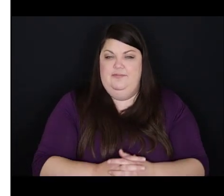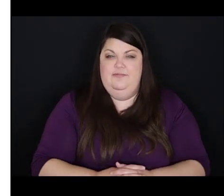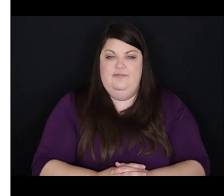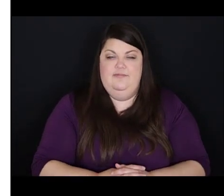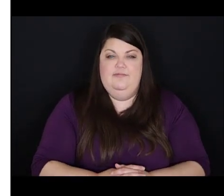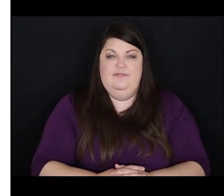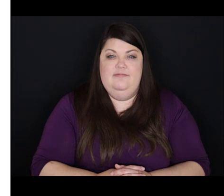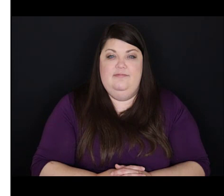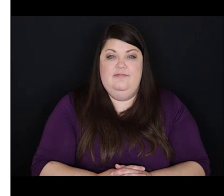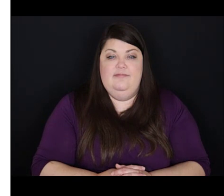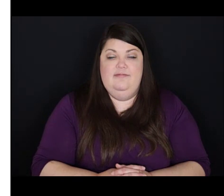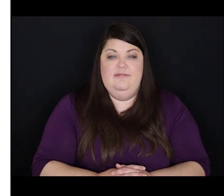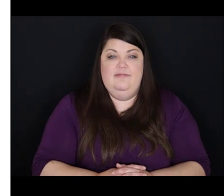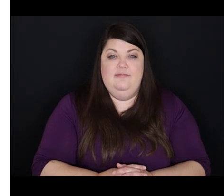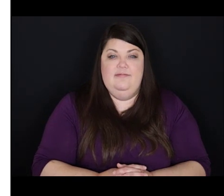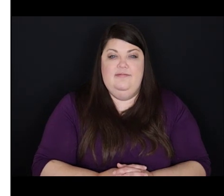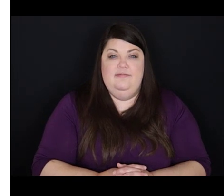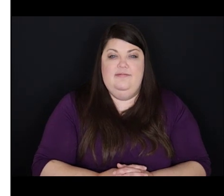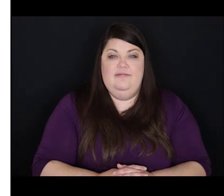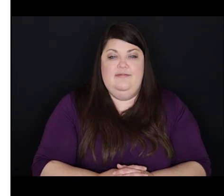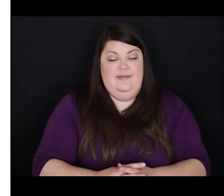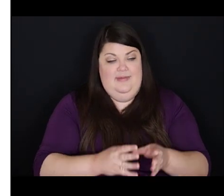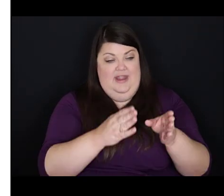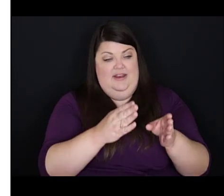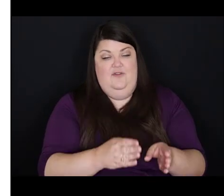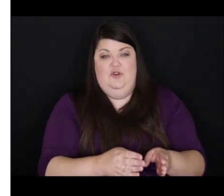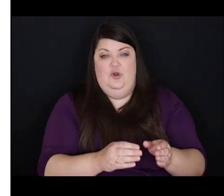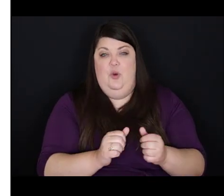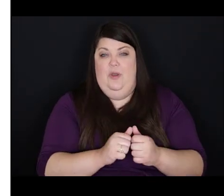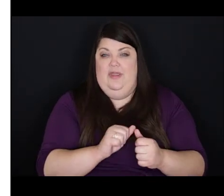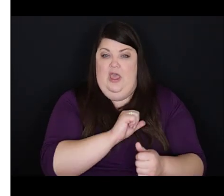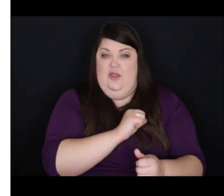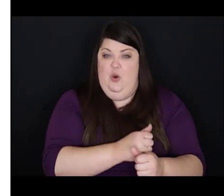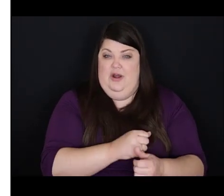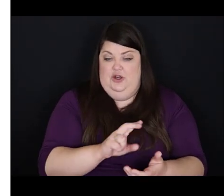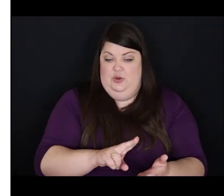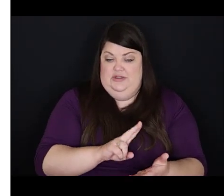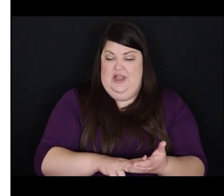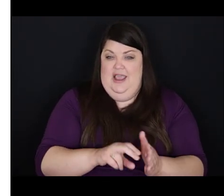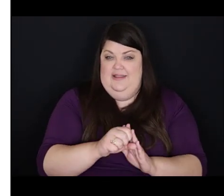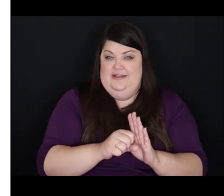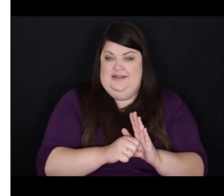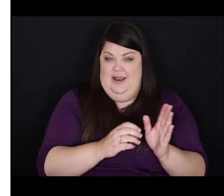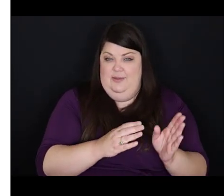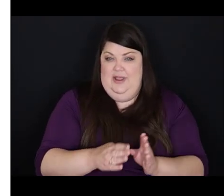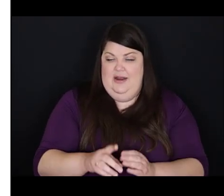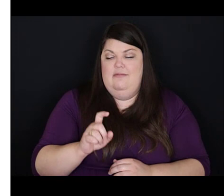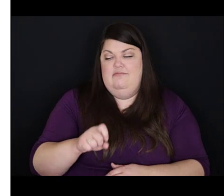The individual with the authority to sign the State Plan must sign the VR services portion